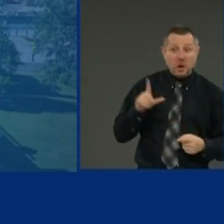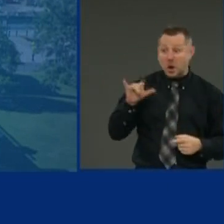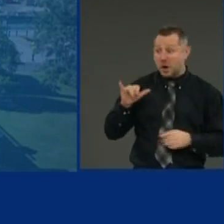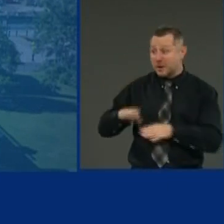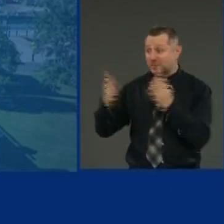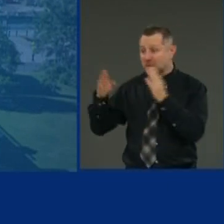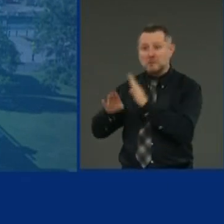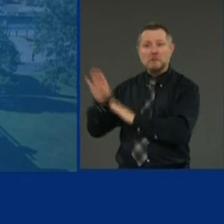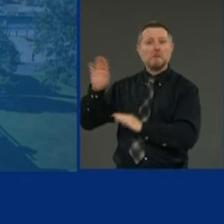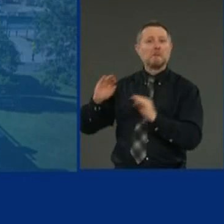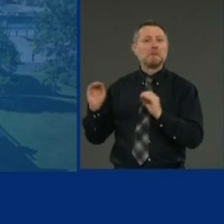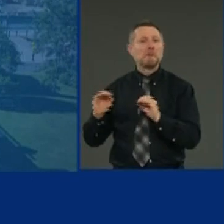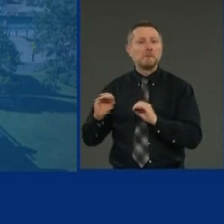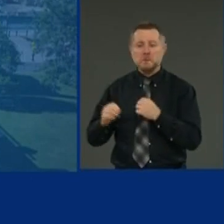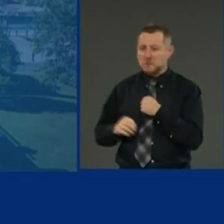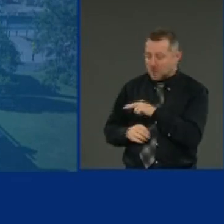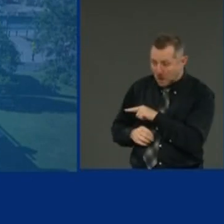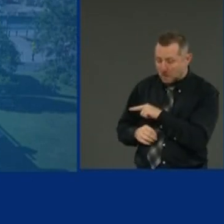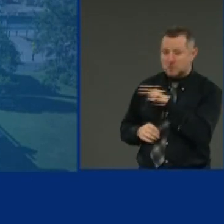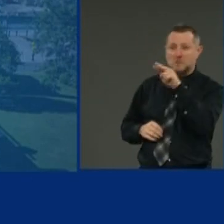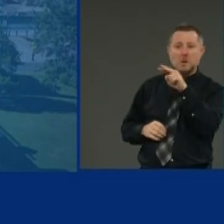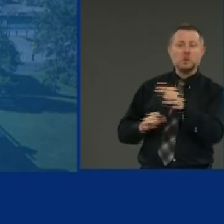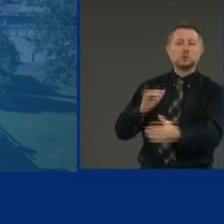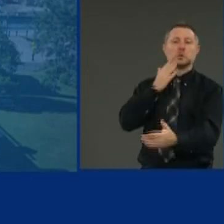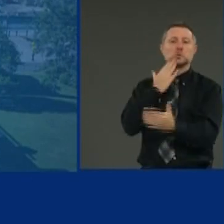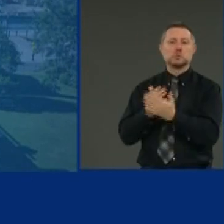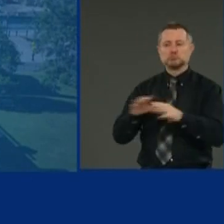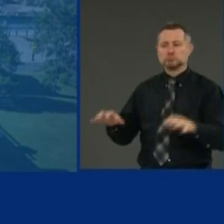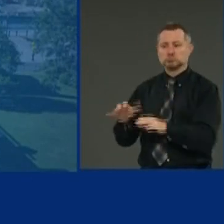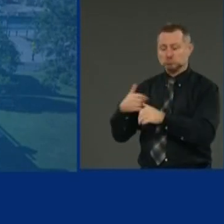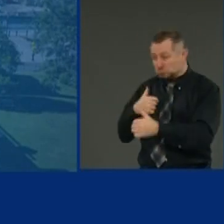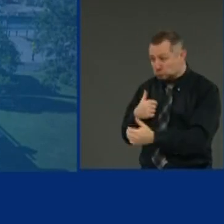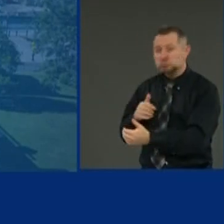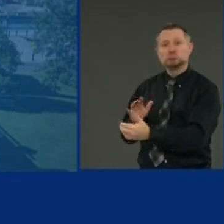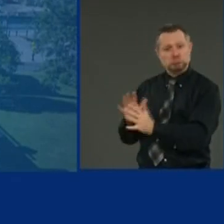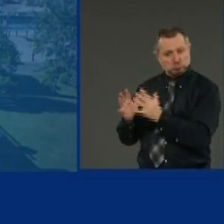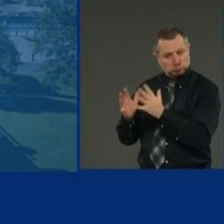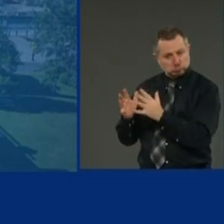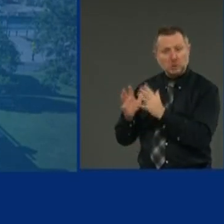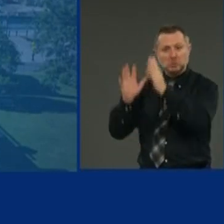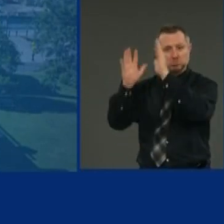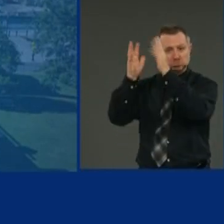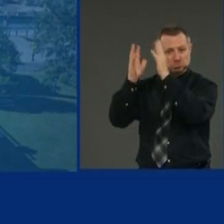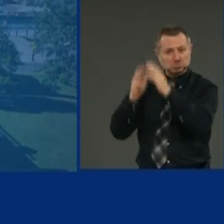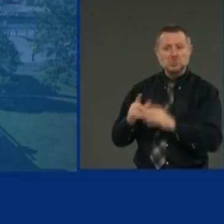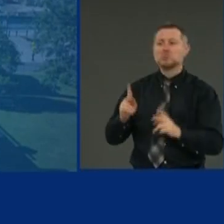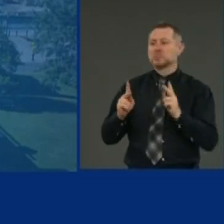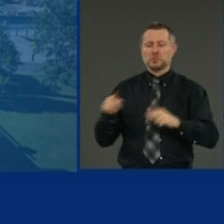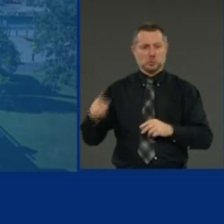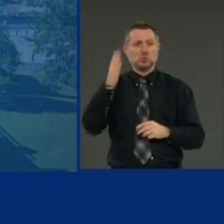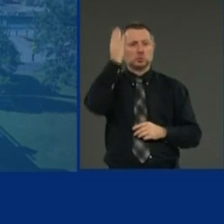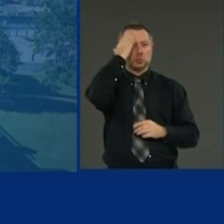REGIONS THAT HAVE REOPENED, AND LONG ISLAND THAT IS REOPENED. THE NUMBERS HAVE NOT GONE UP.